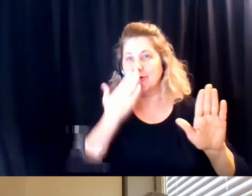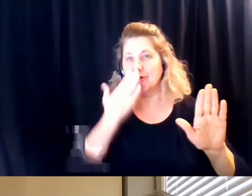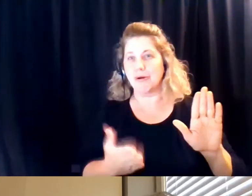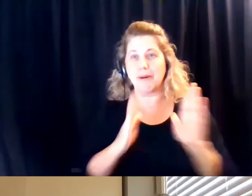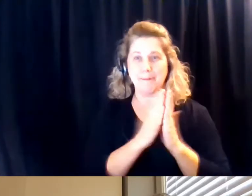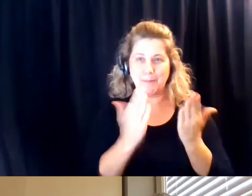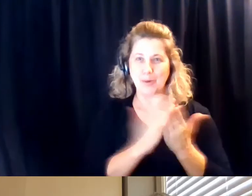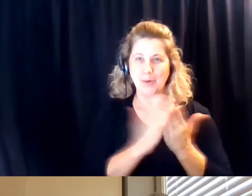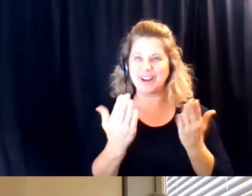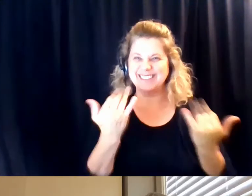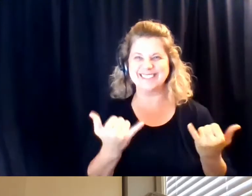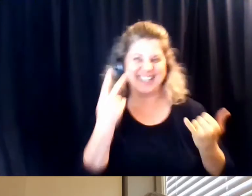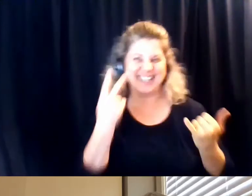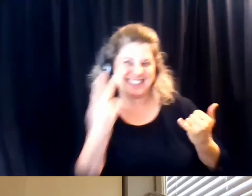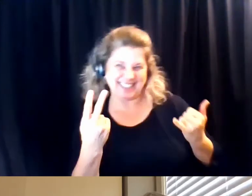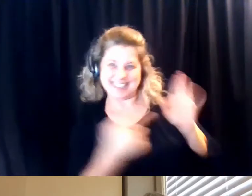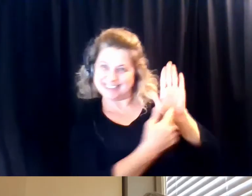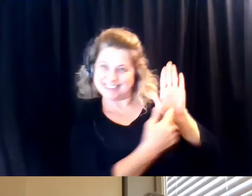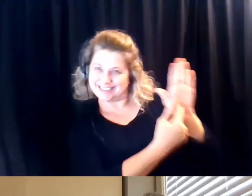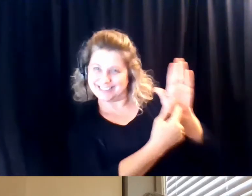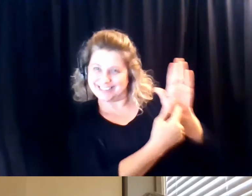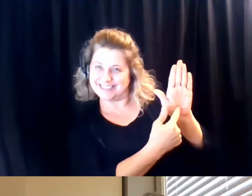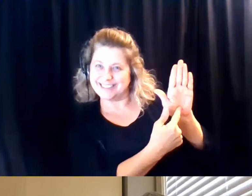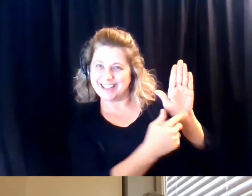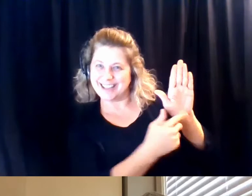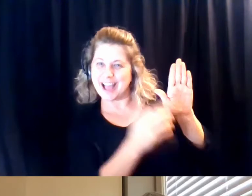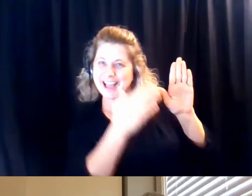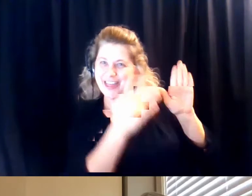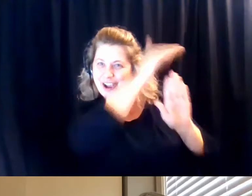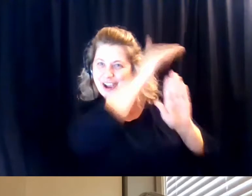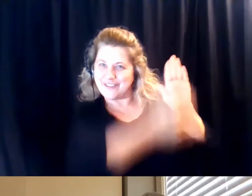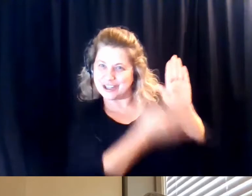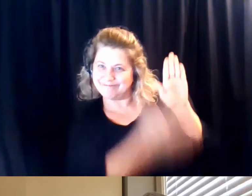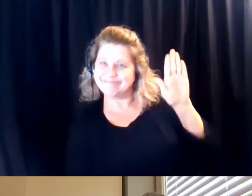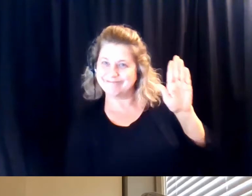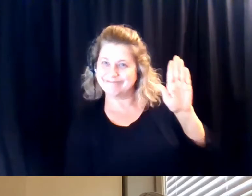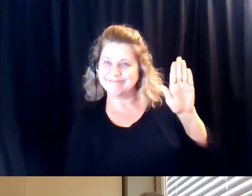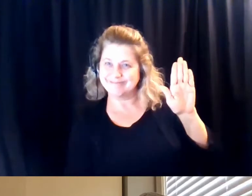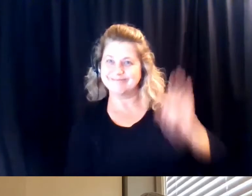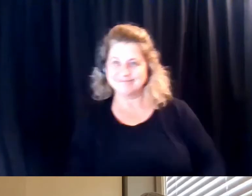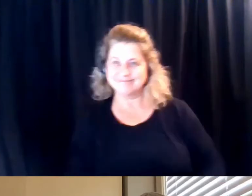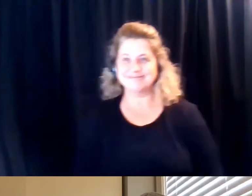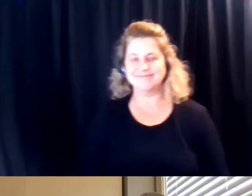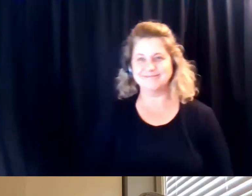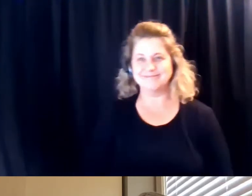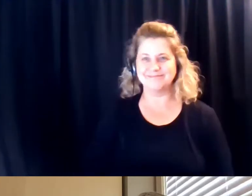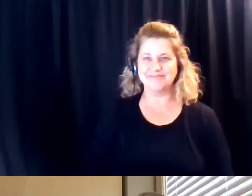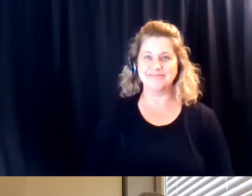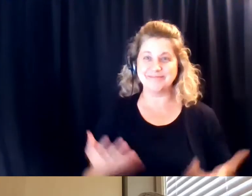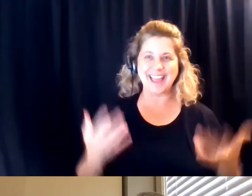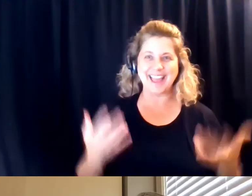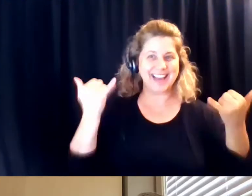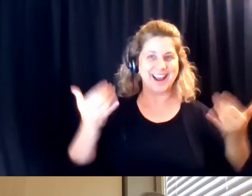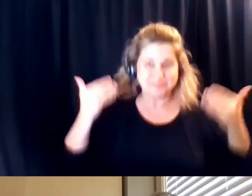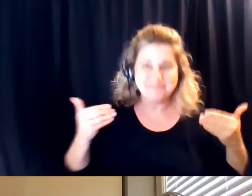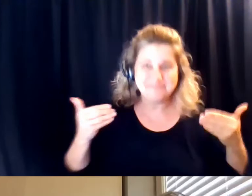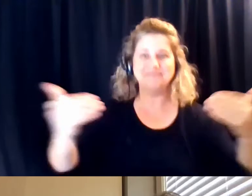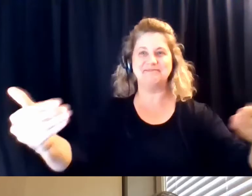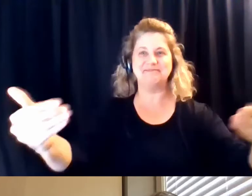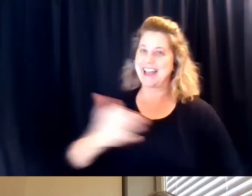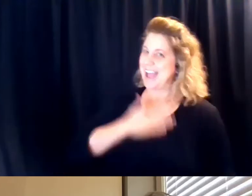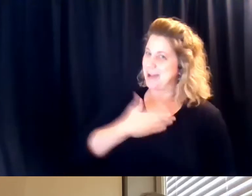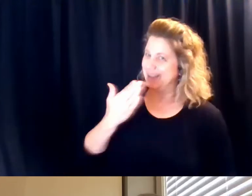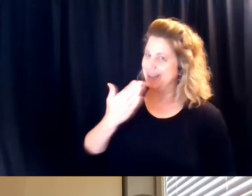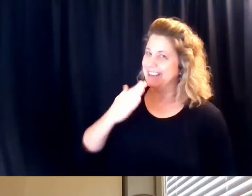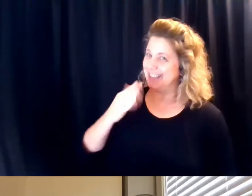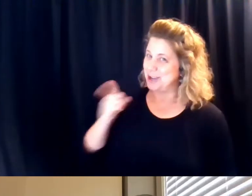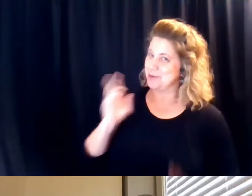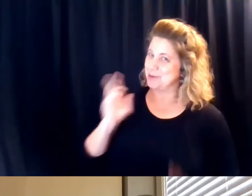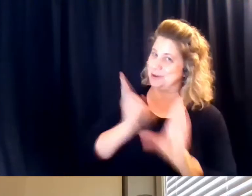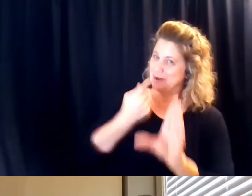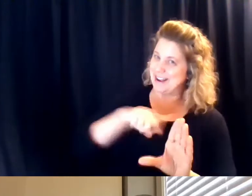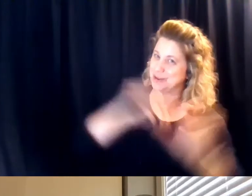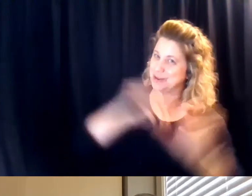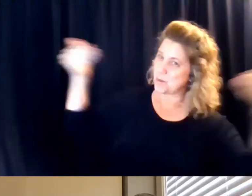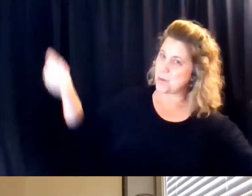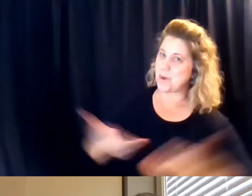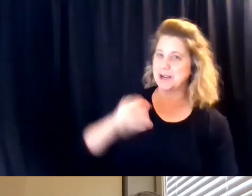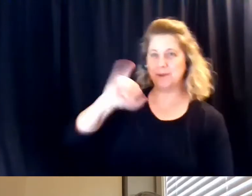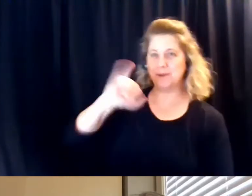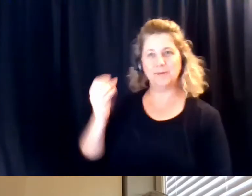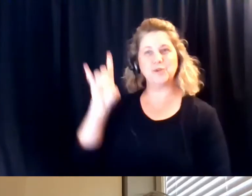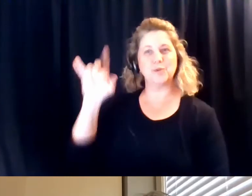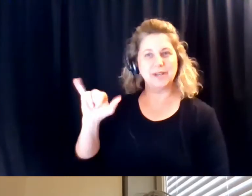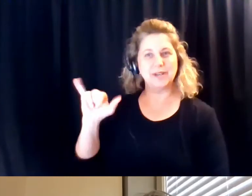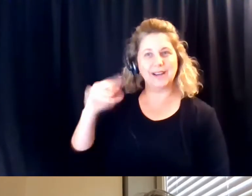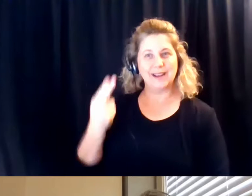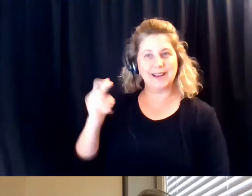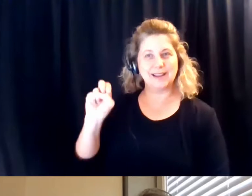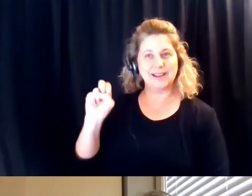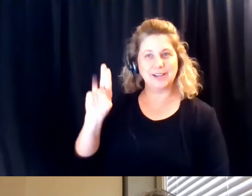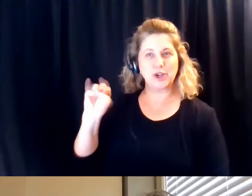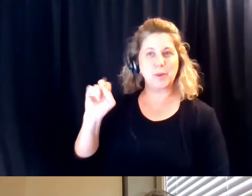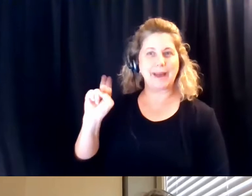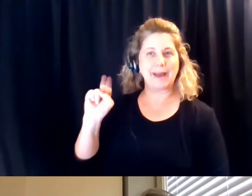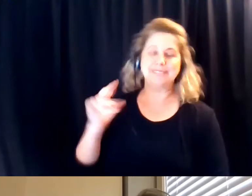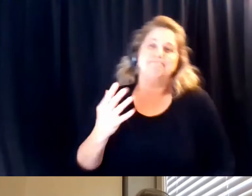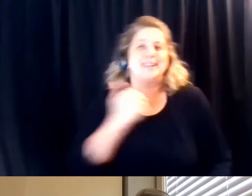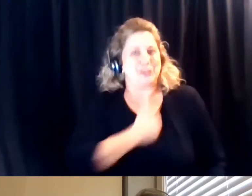Heather Dibblee: I will be your facilitator my audio description is that I'm a white female I use the pronoun she her Hurst and today I am reading hammer blouse with oval framed glasses and my long hair.